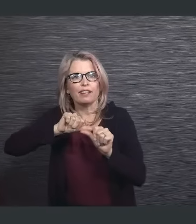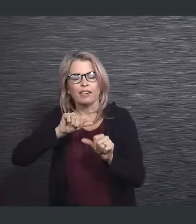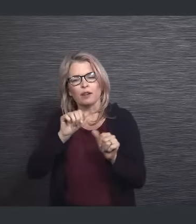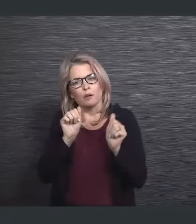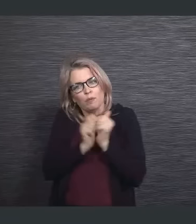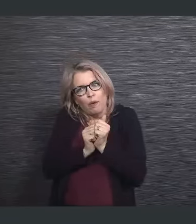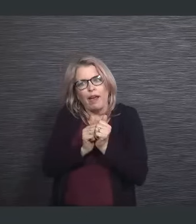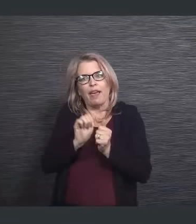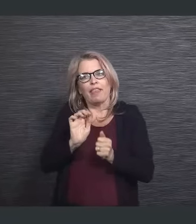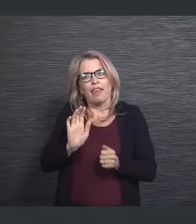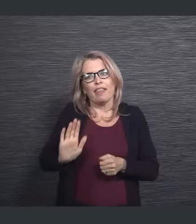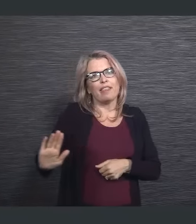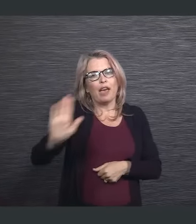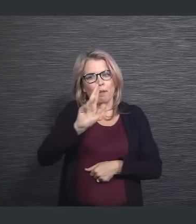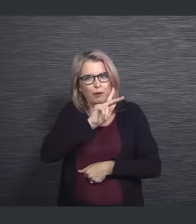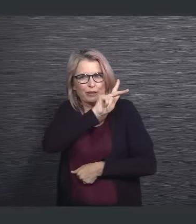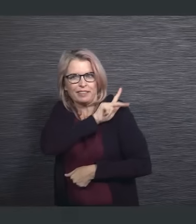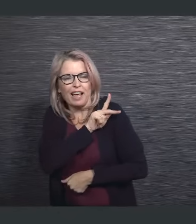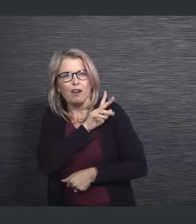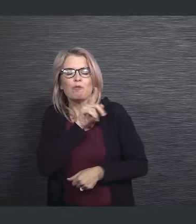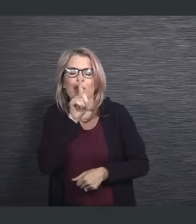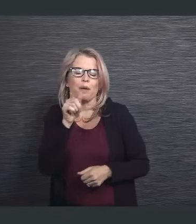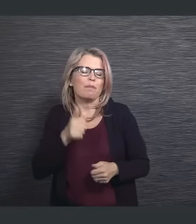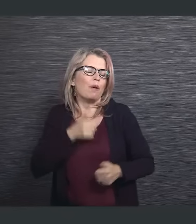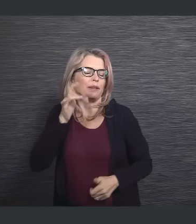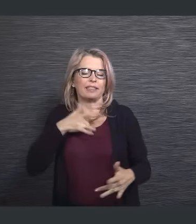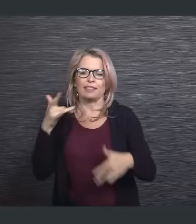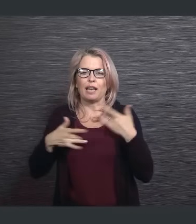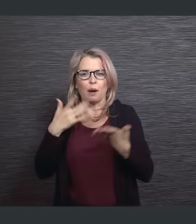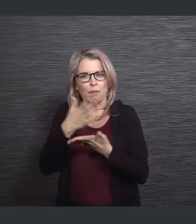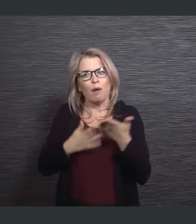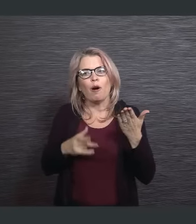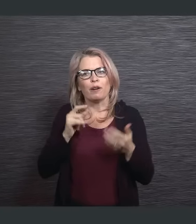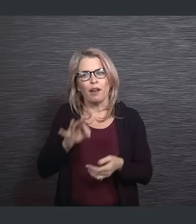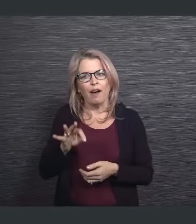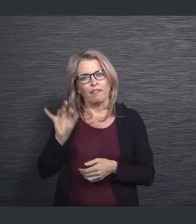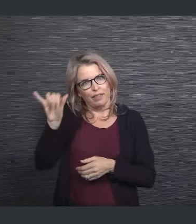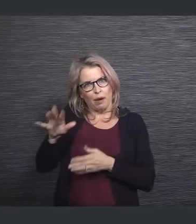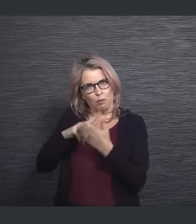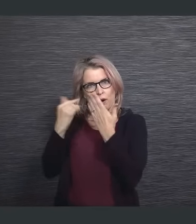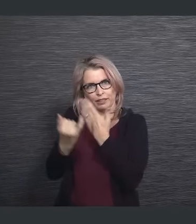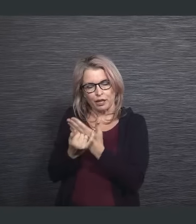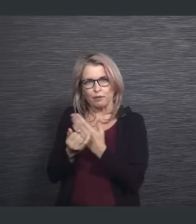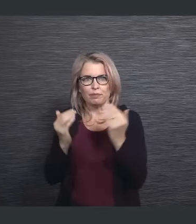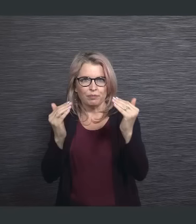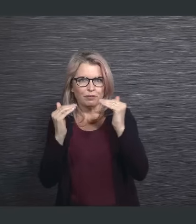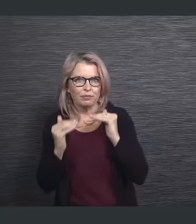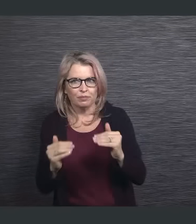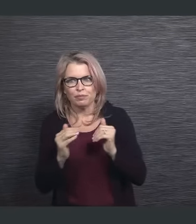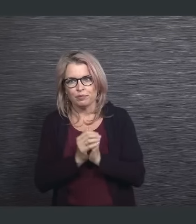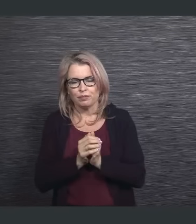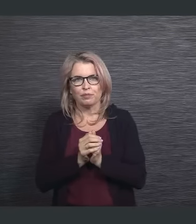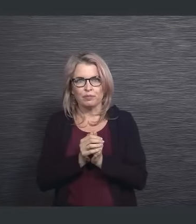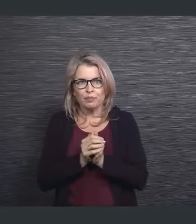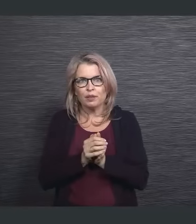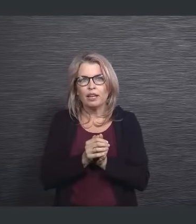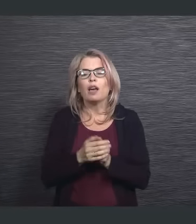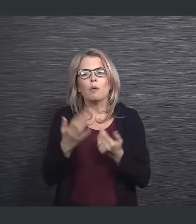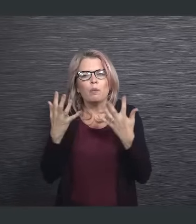so learning is probably one of the most exciting parts of the project. We want the fans who cannot join the stadium to experience